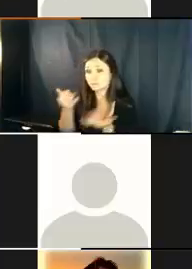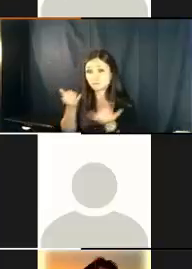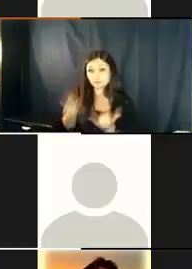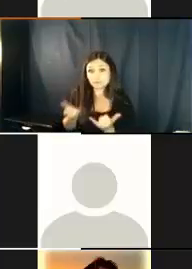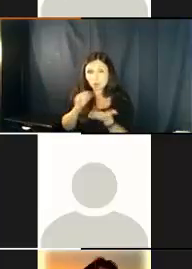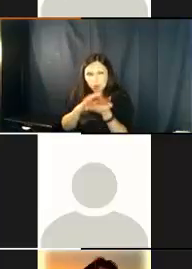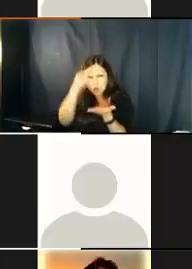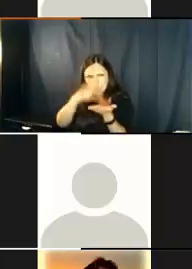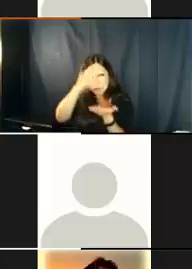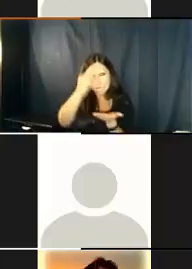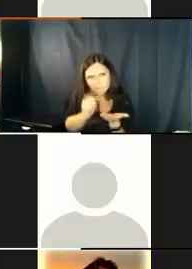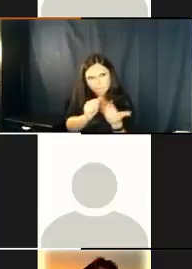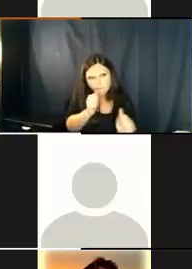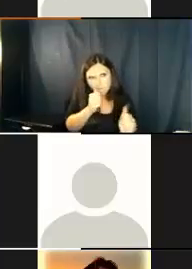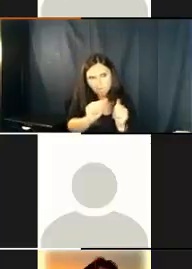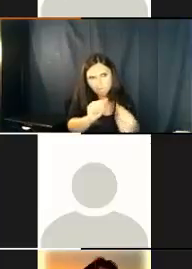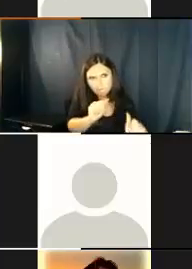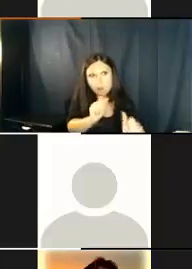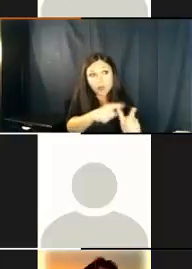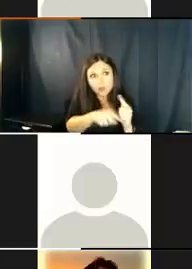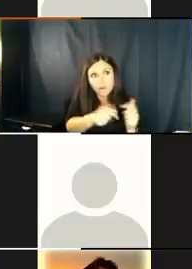And we're not going to move on until then.